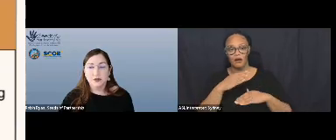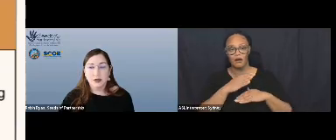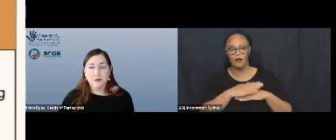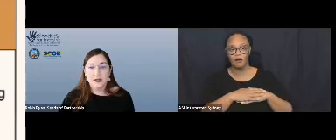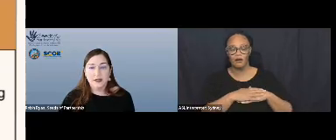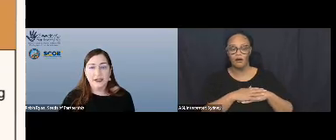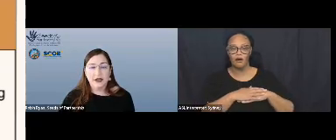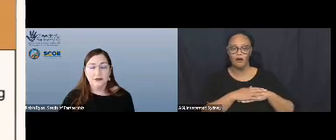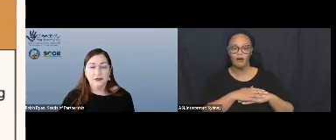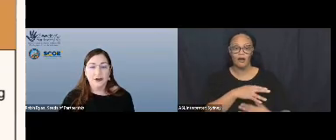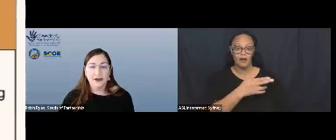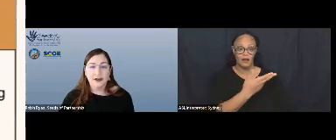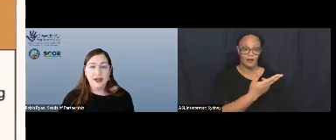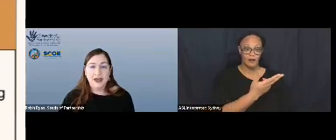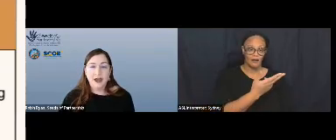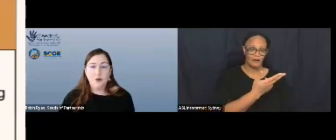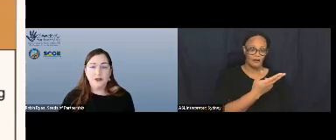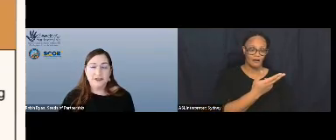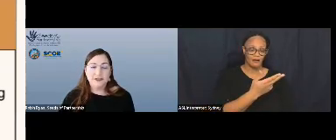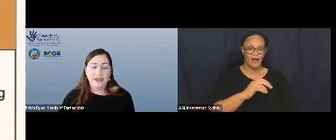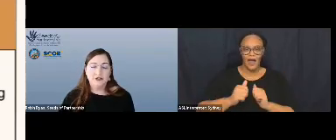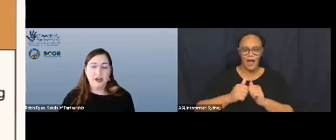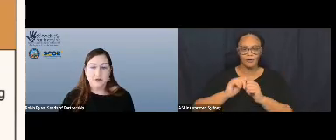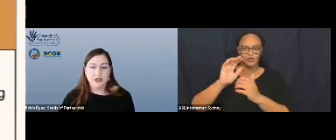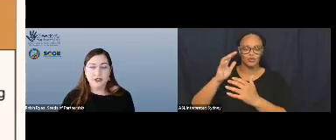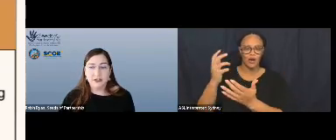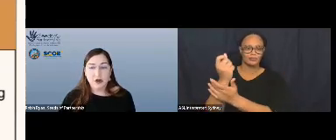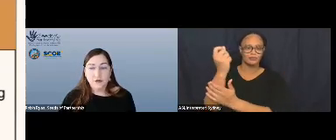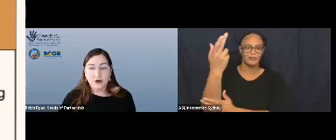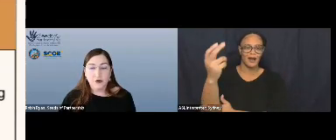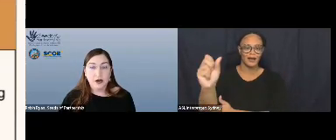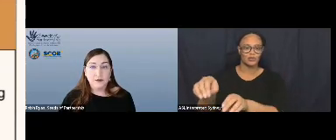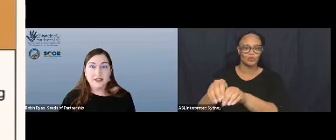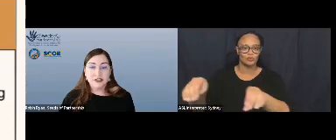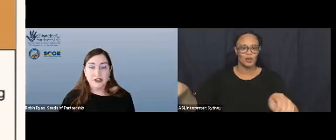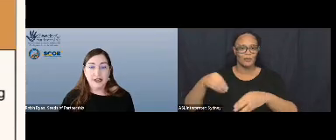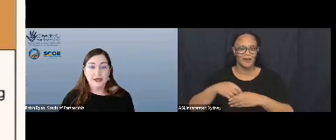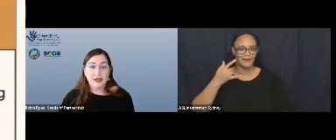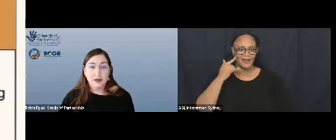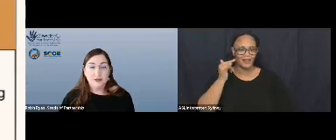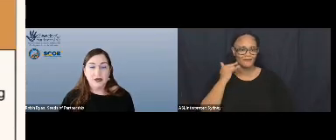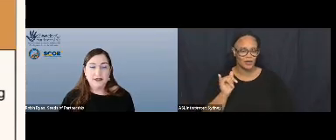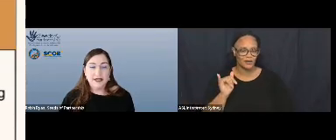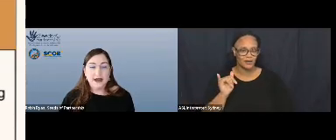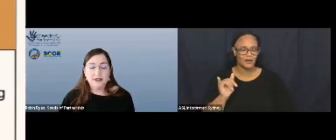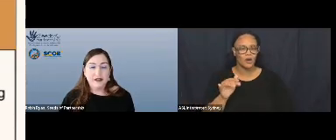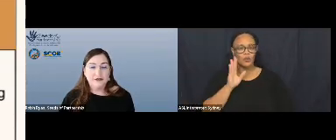school diploma in California and what the state graduation requirements look like because having